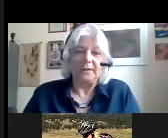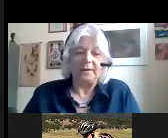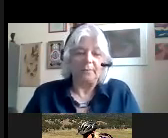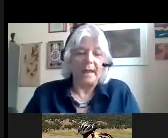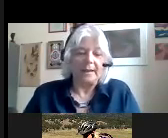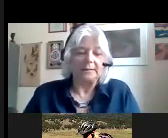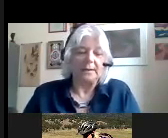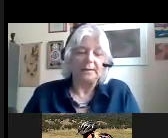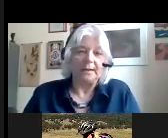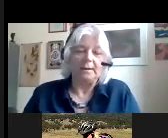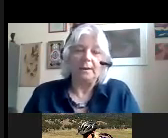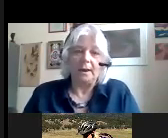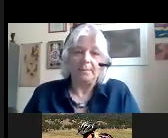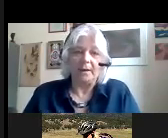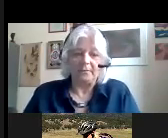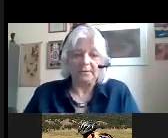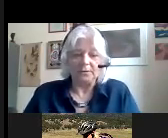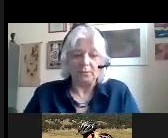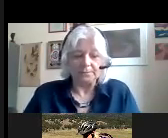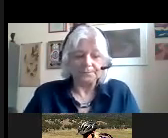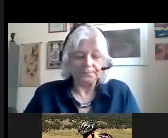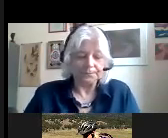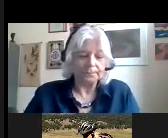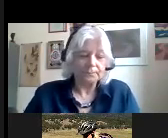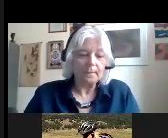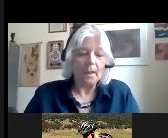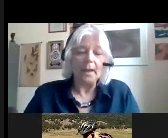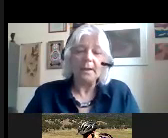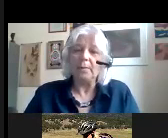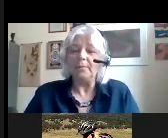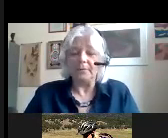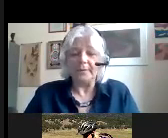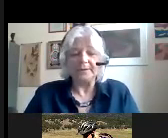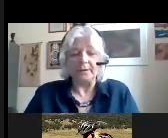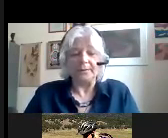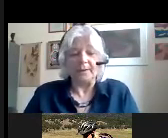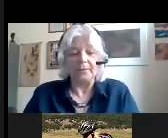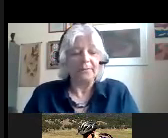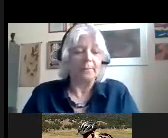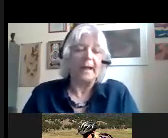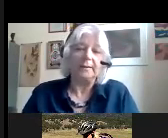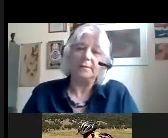blacks attend a high poverty school. Unemployment rates are doubled for blacks